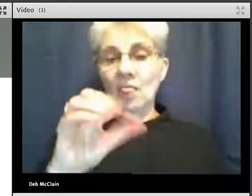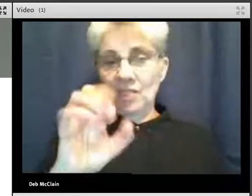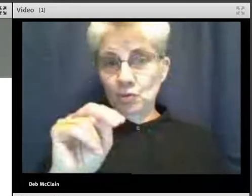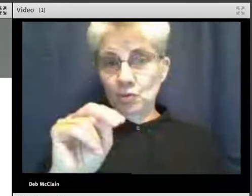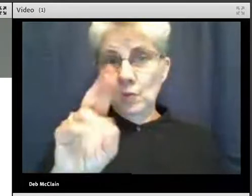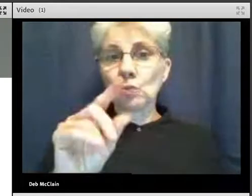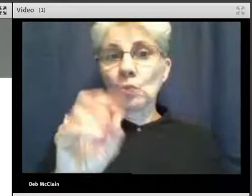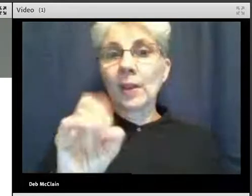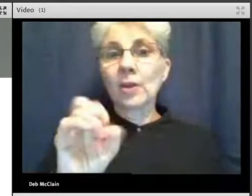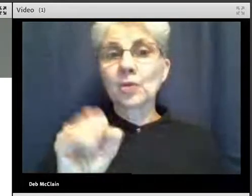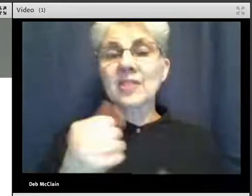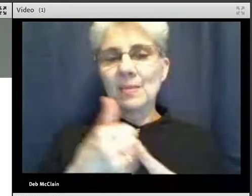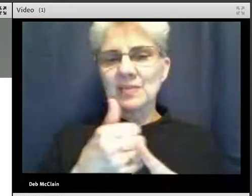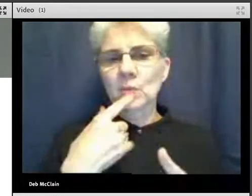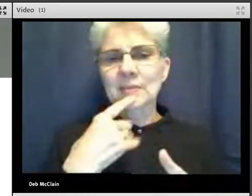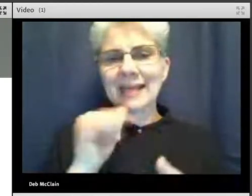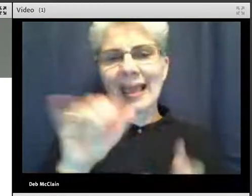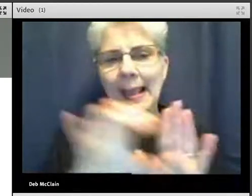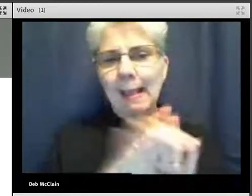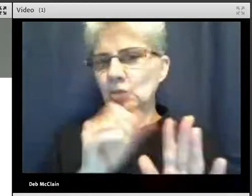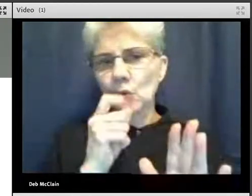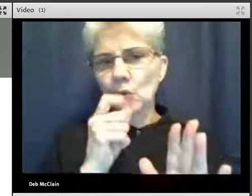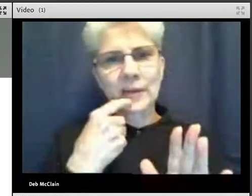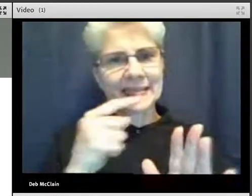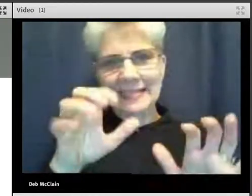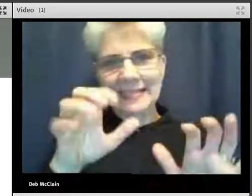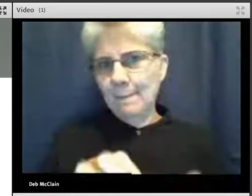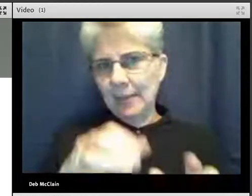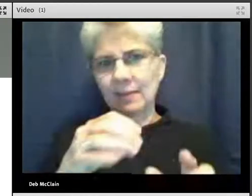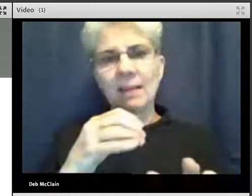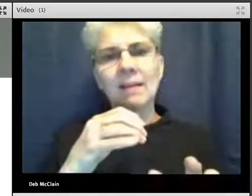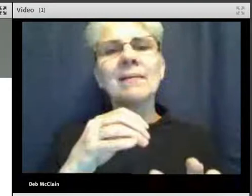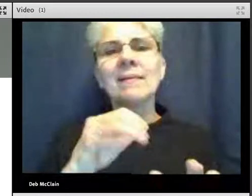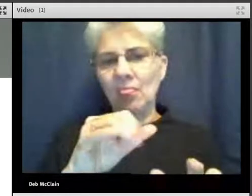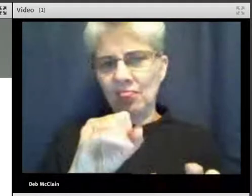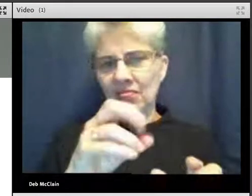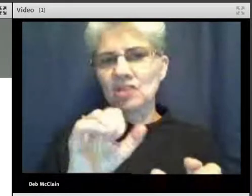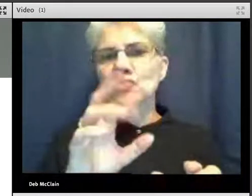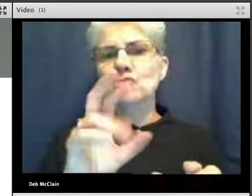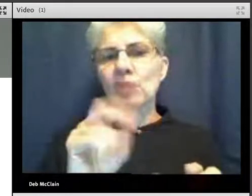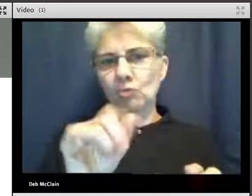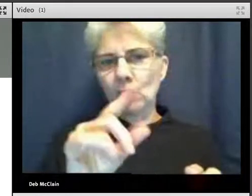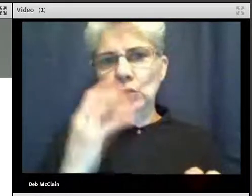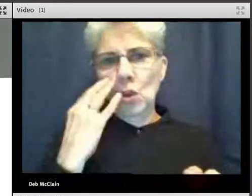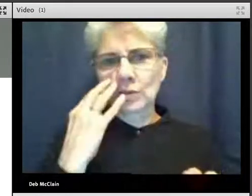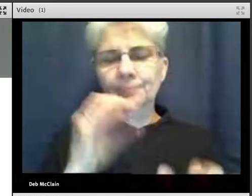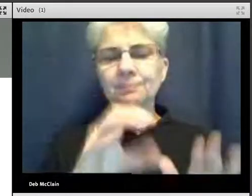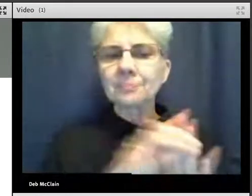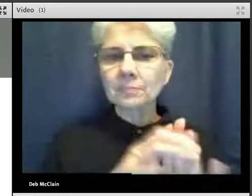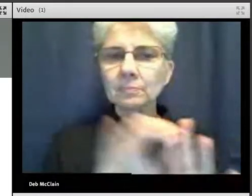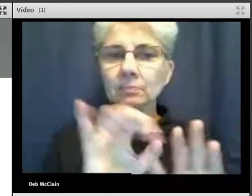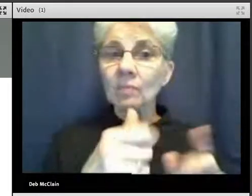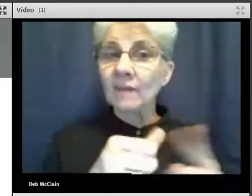Yep, the screen readers themselves will say image, so you don't have to actually say it. They're going to -- they know because they see the image tag,